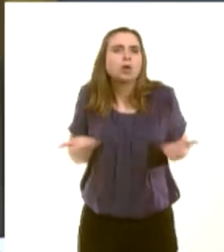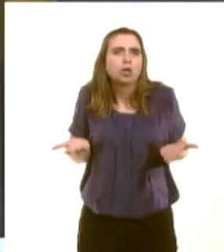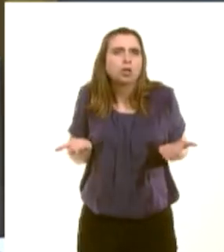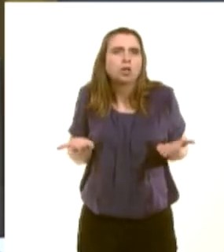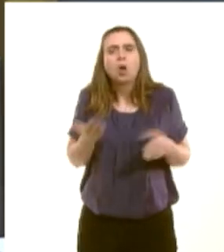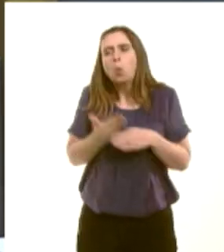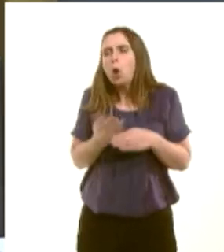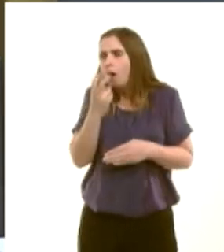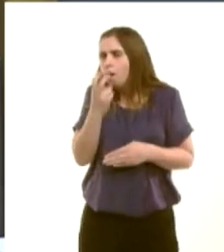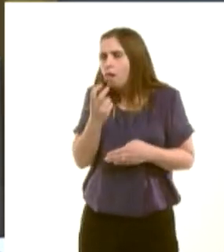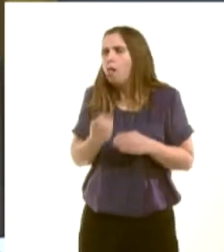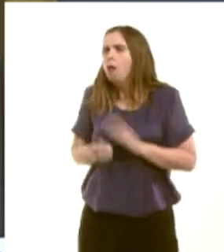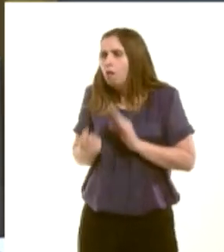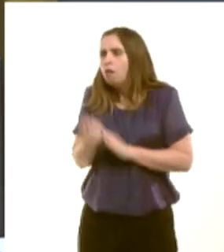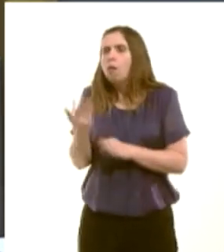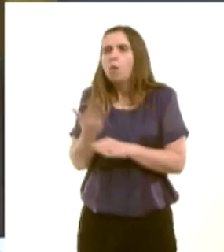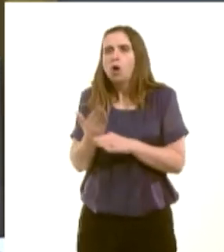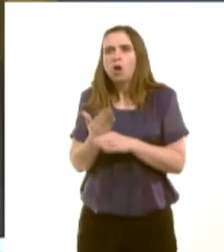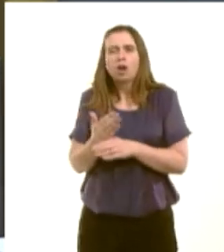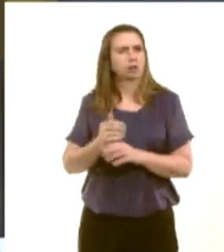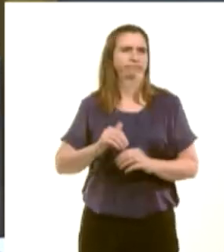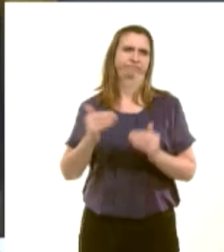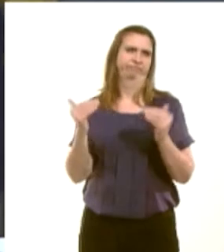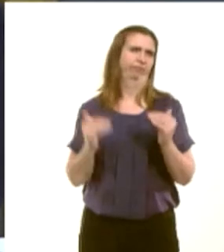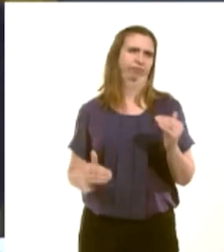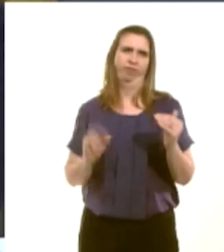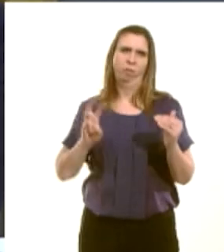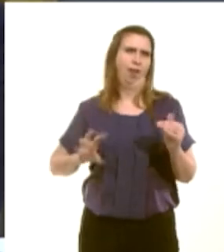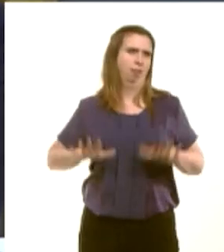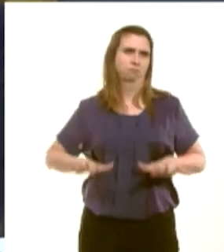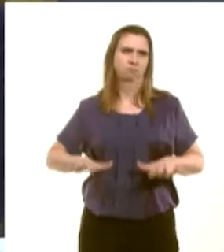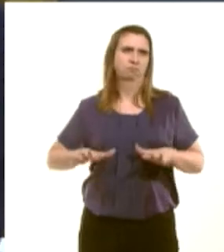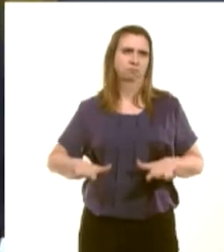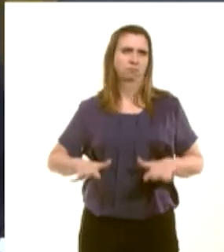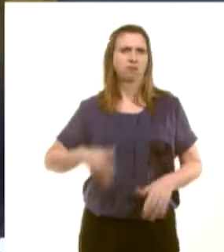has delivered for Wales, First Minister. What will it take? How many more food banks? How